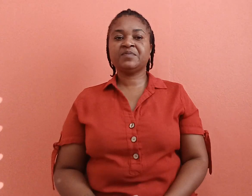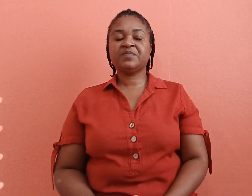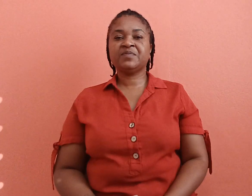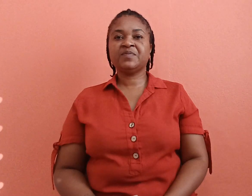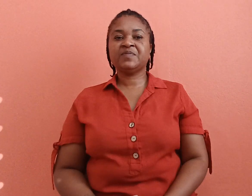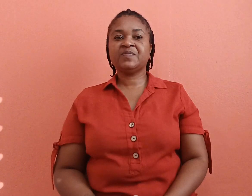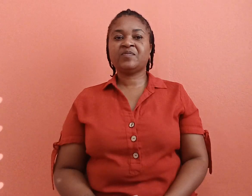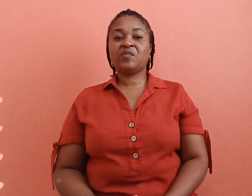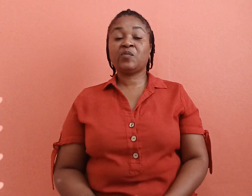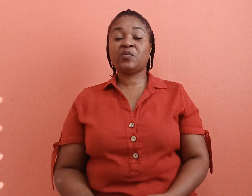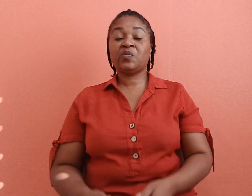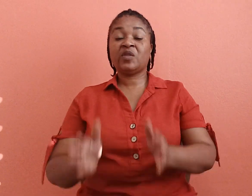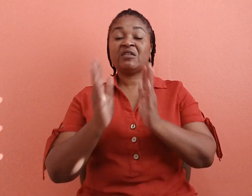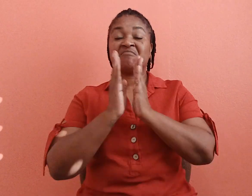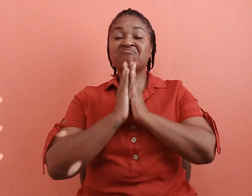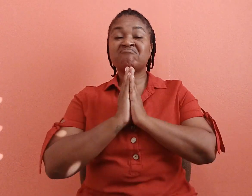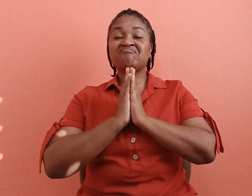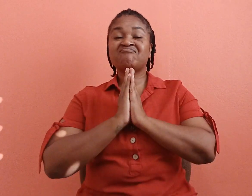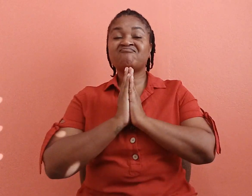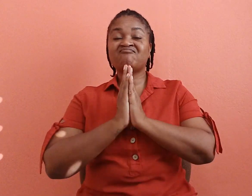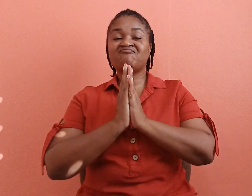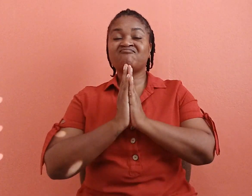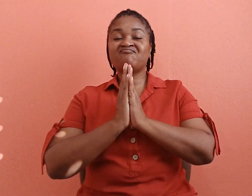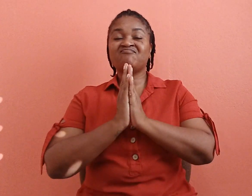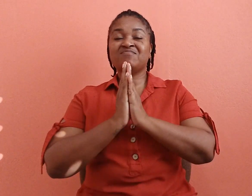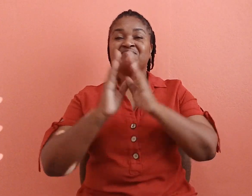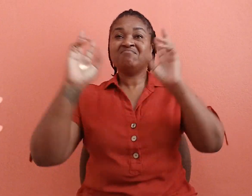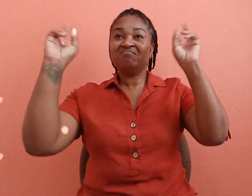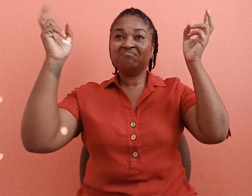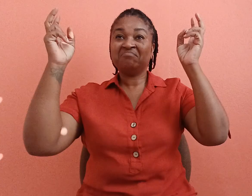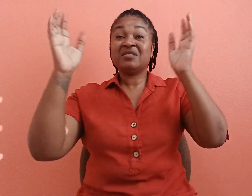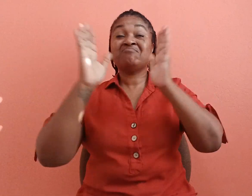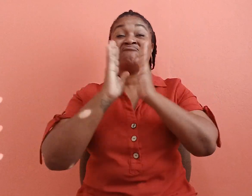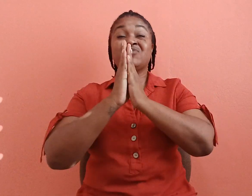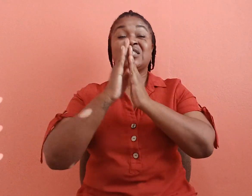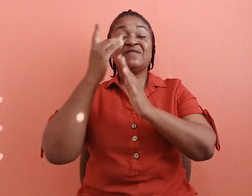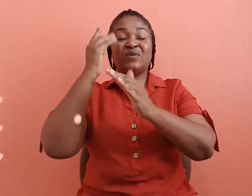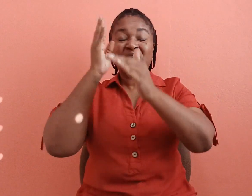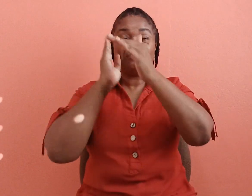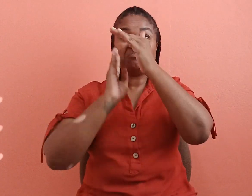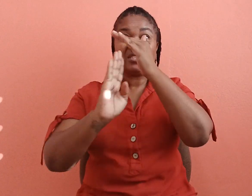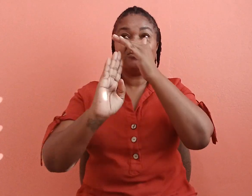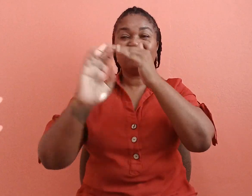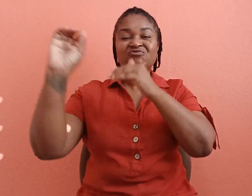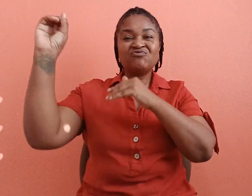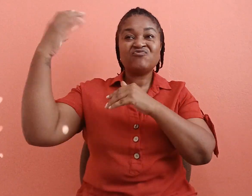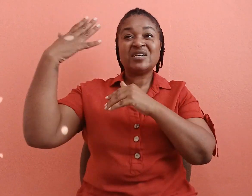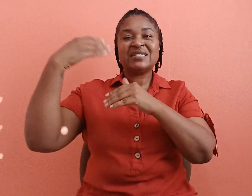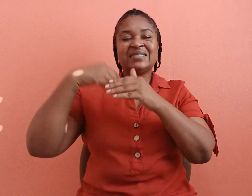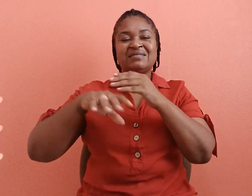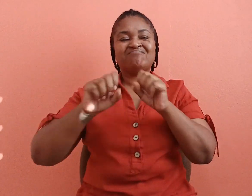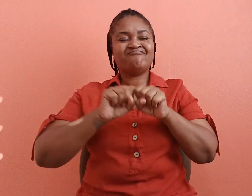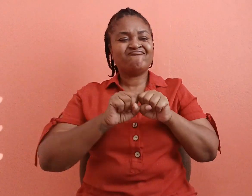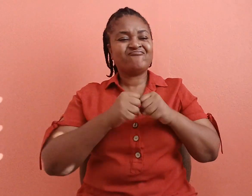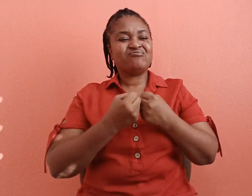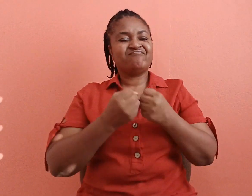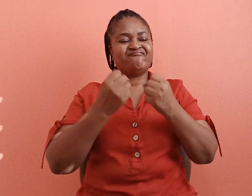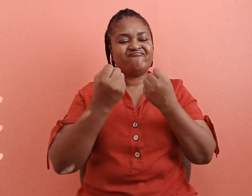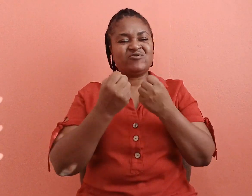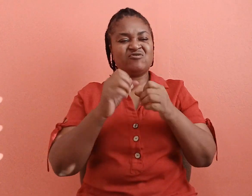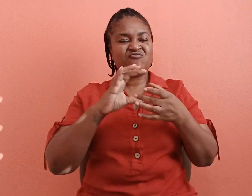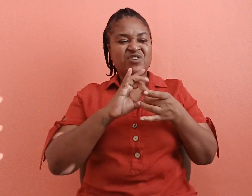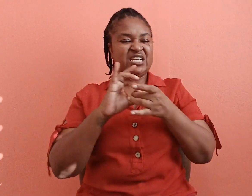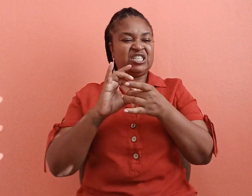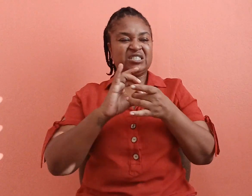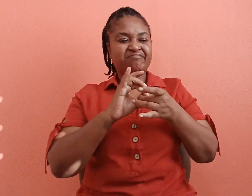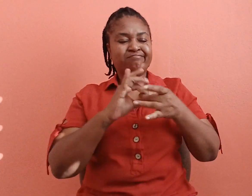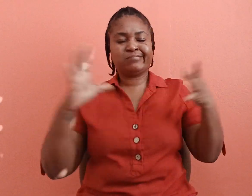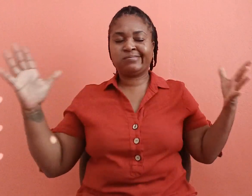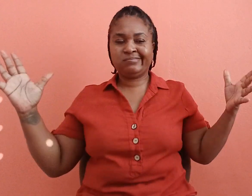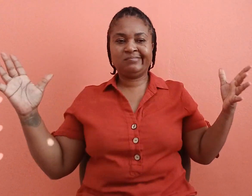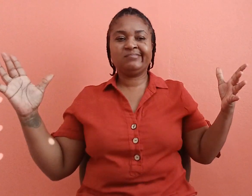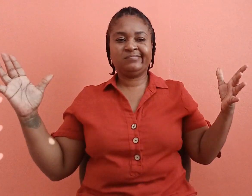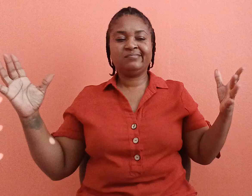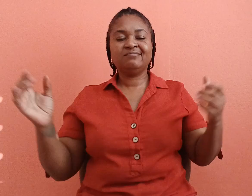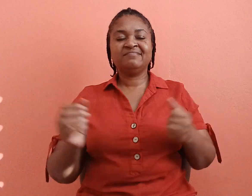A Prayer for Humility and Grace in Broken Relationships